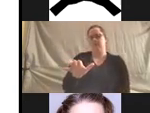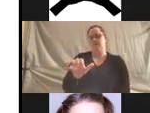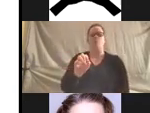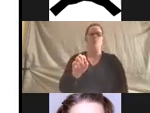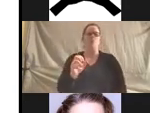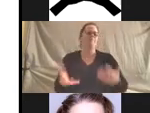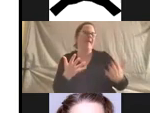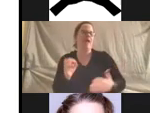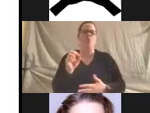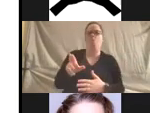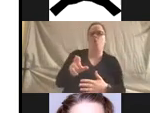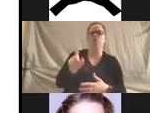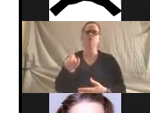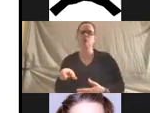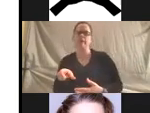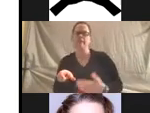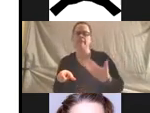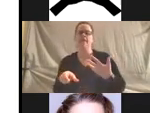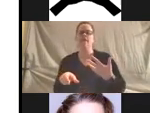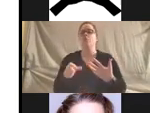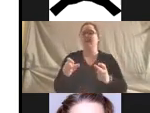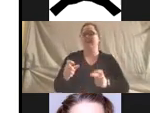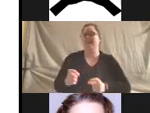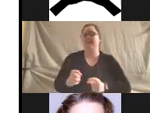we needed to give the licensing boards